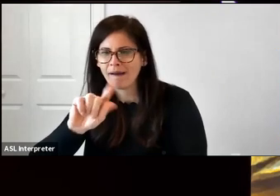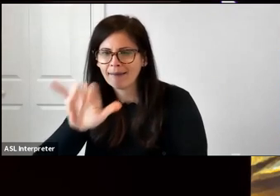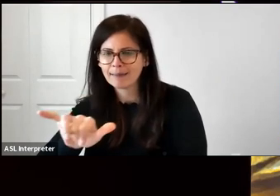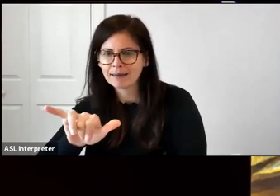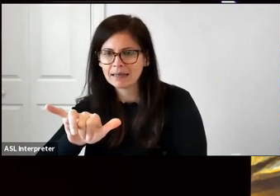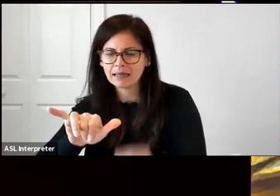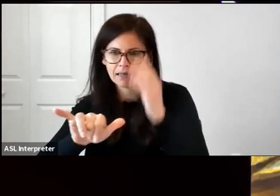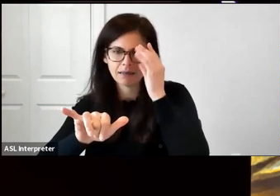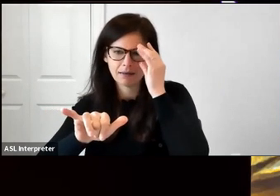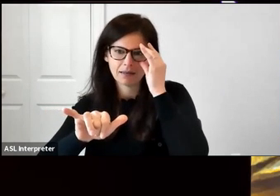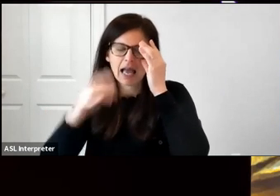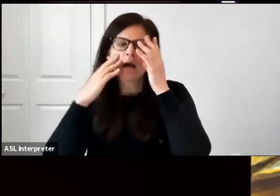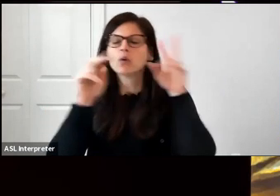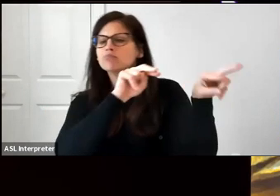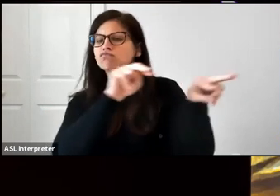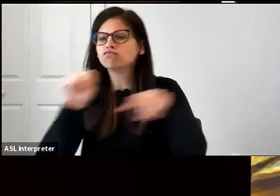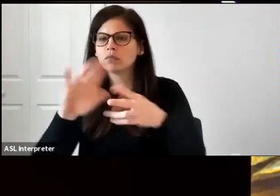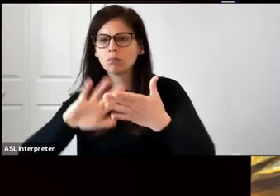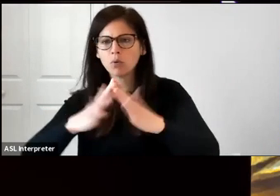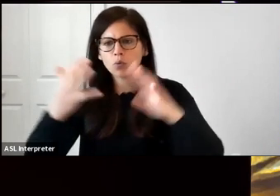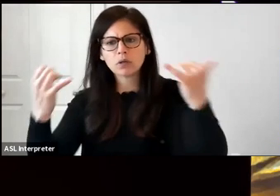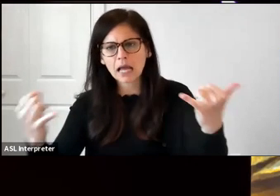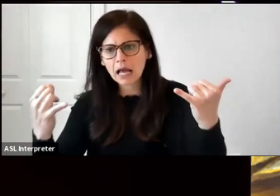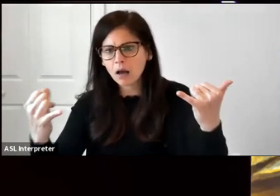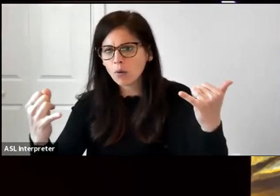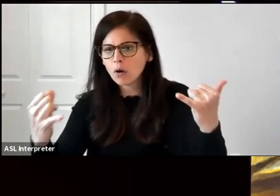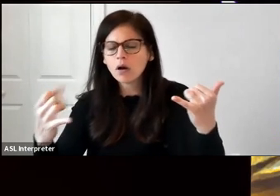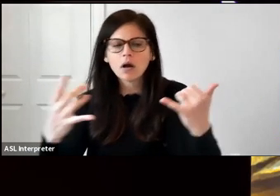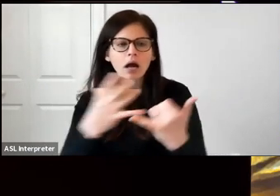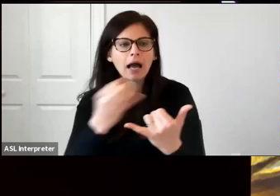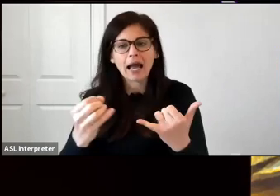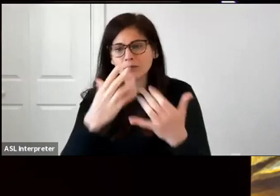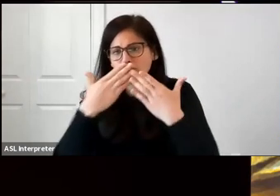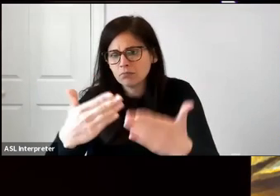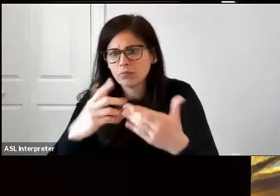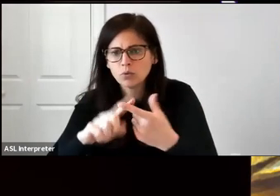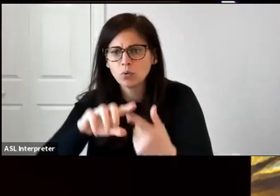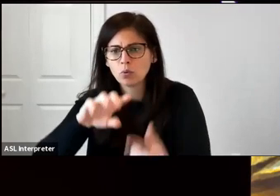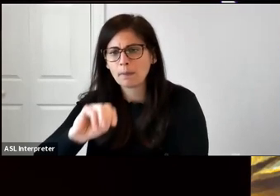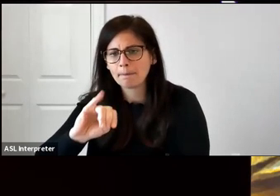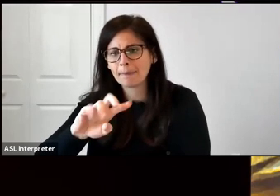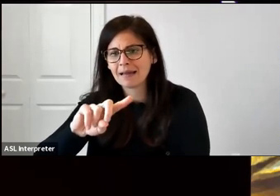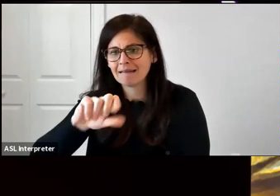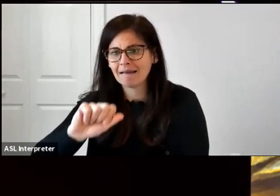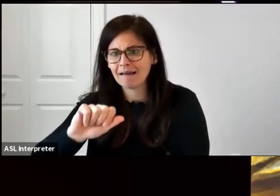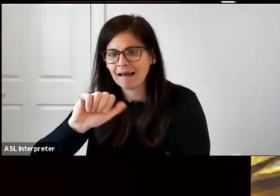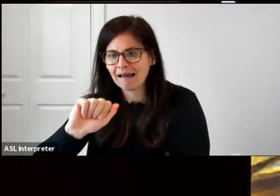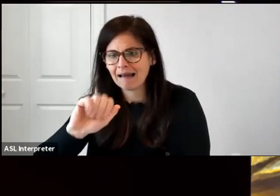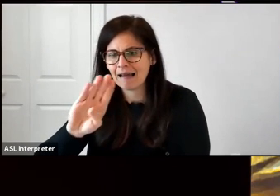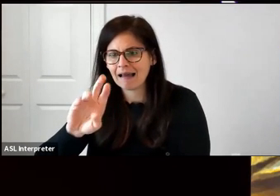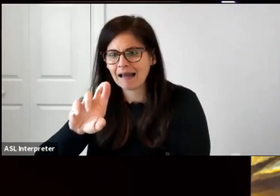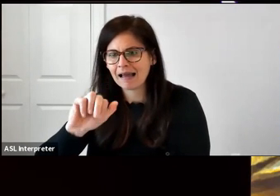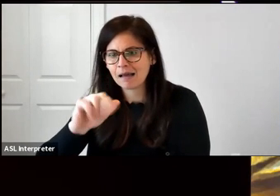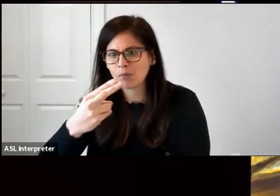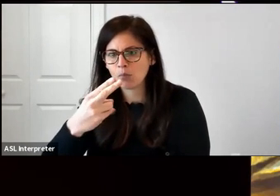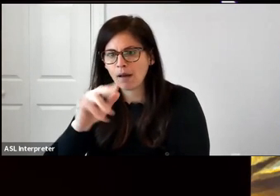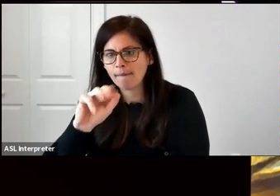and of our community, especially grateful to Maida Abrams, our founder, and to Charlie Washburn,